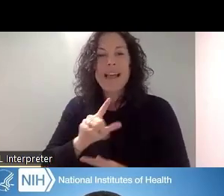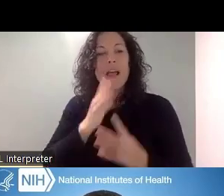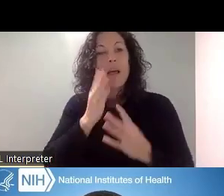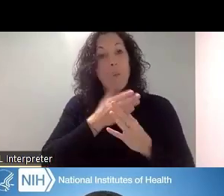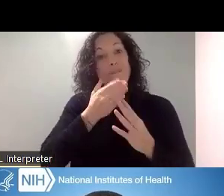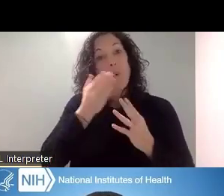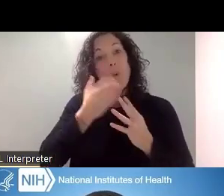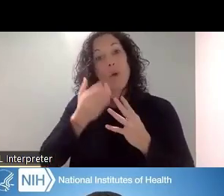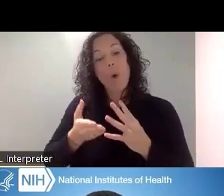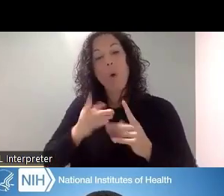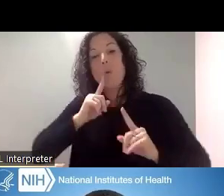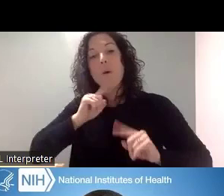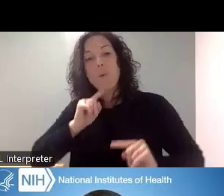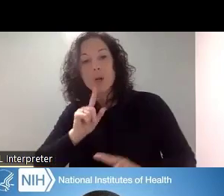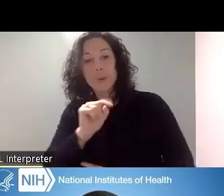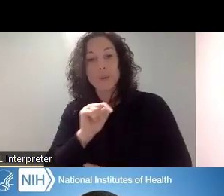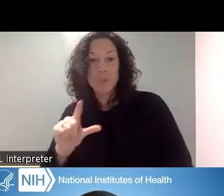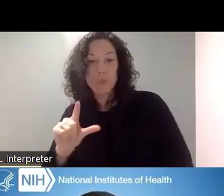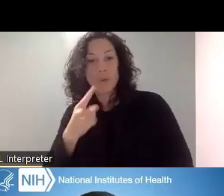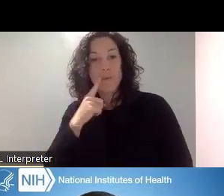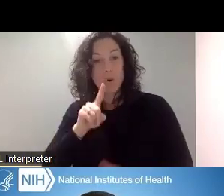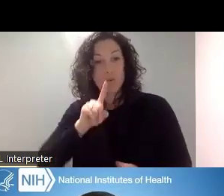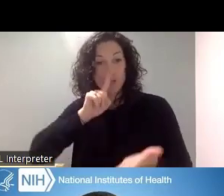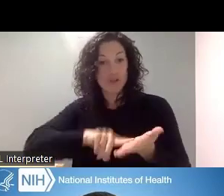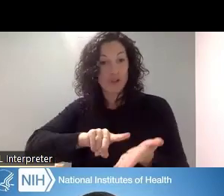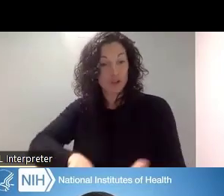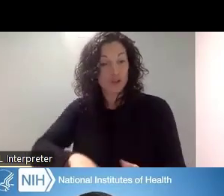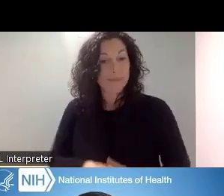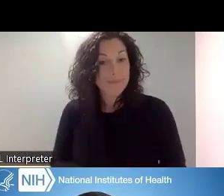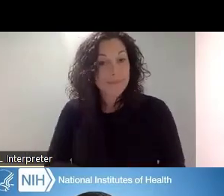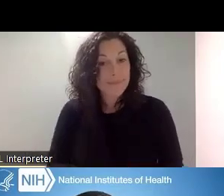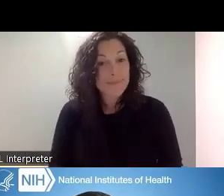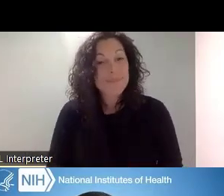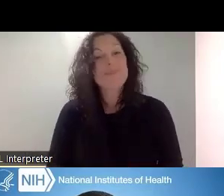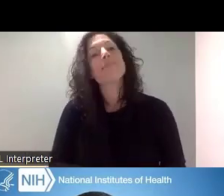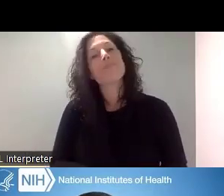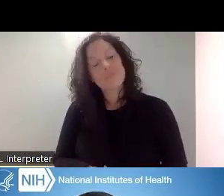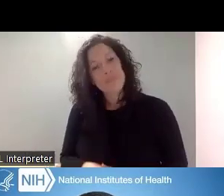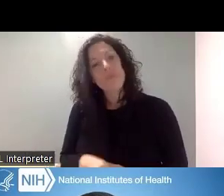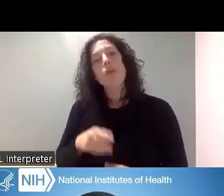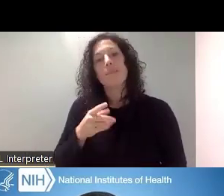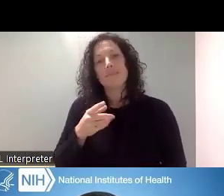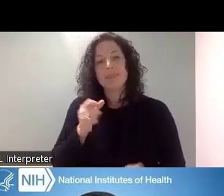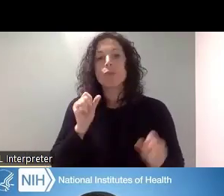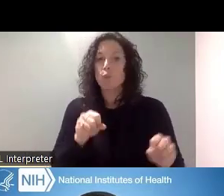Reporting Tools. And with this module, you can mine a really amazing wealth of information.